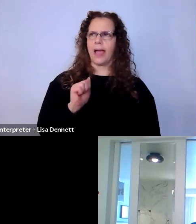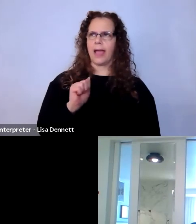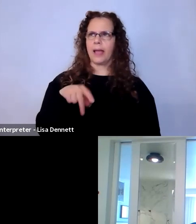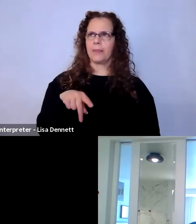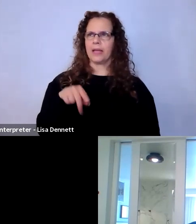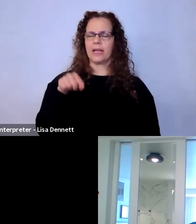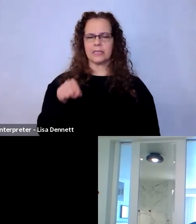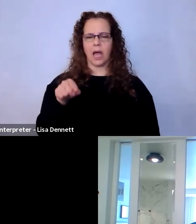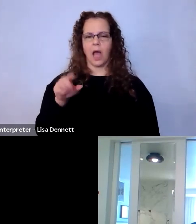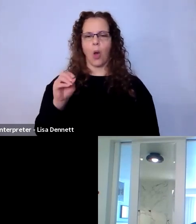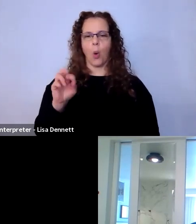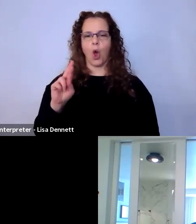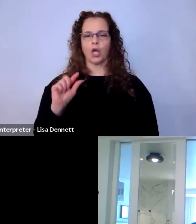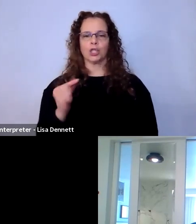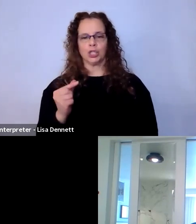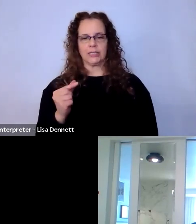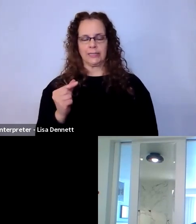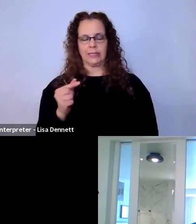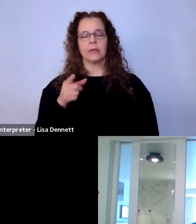I P dot O rg they've got a web accessibility specialist.